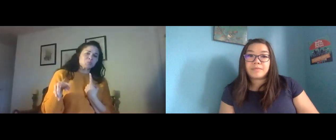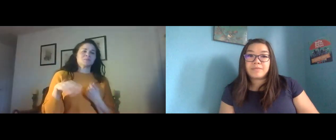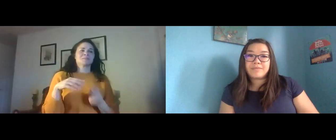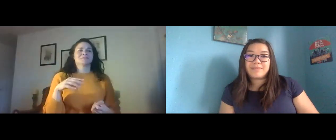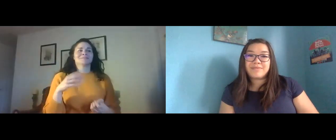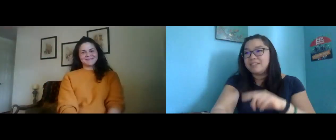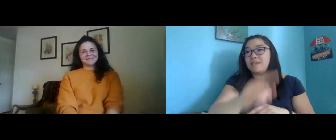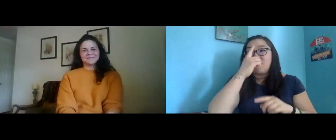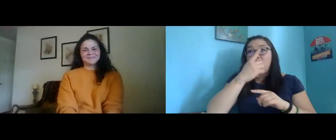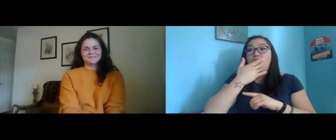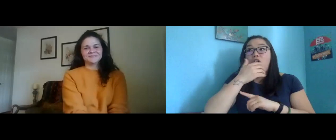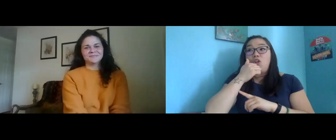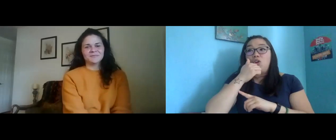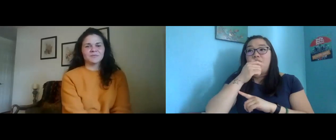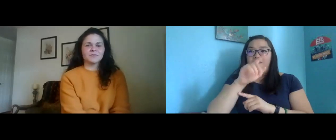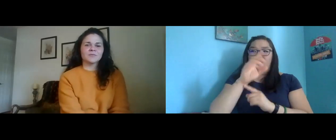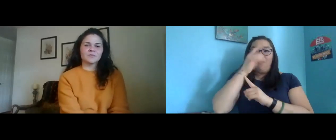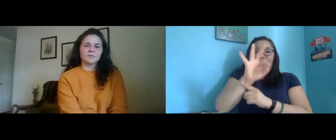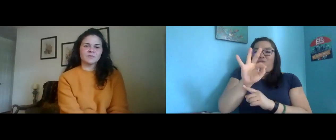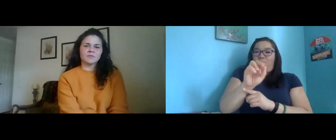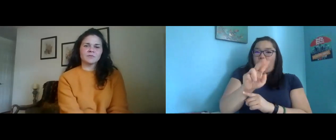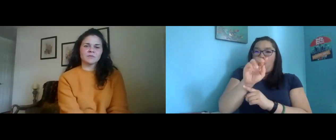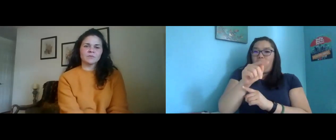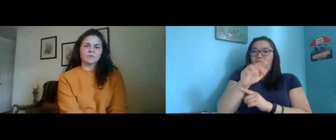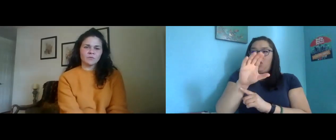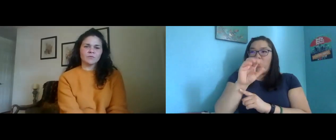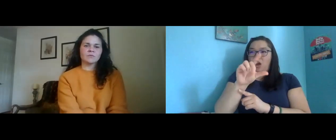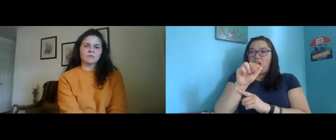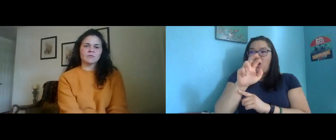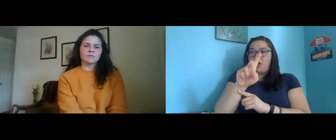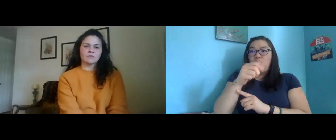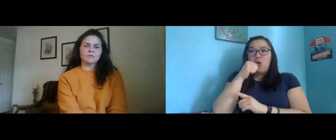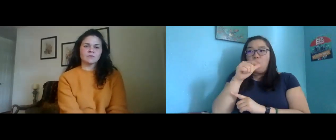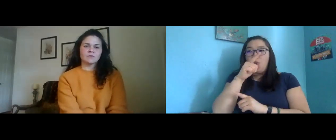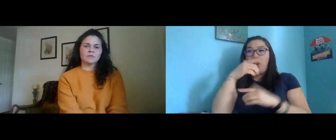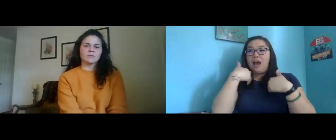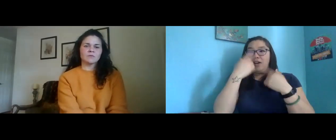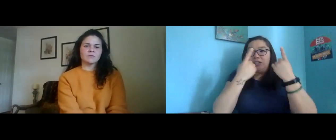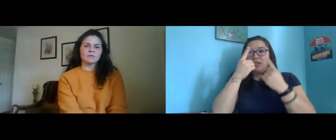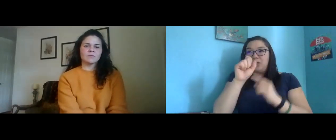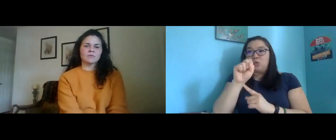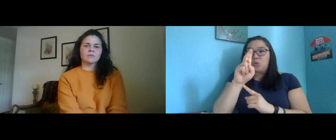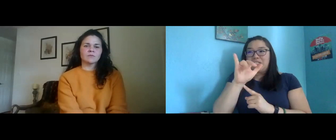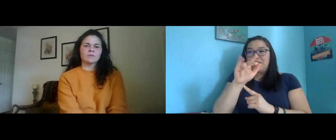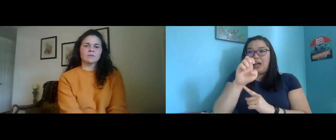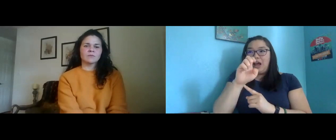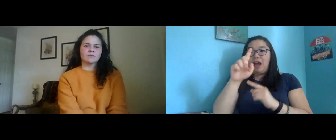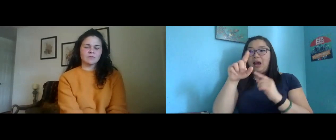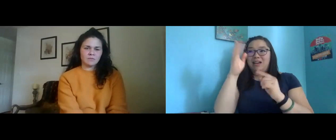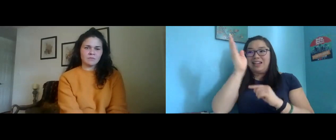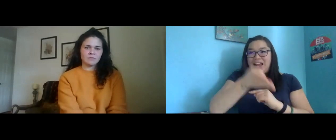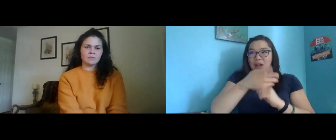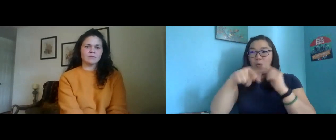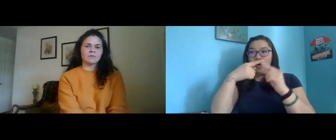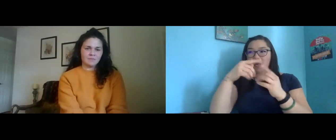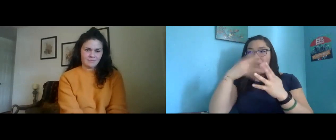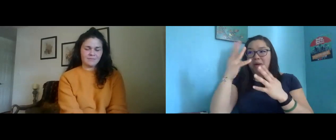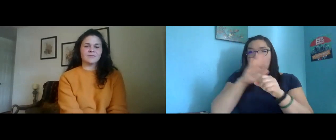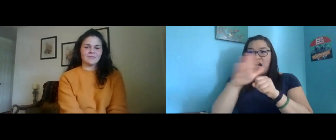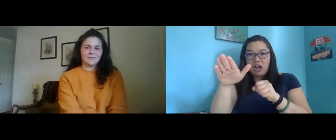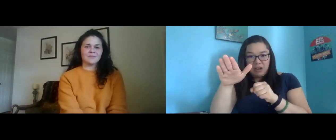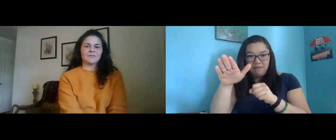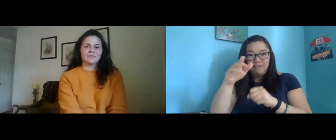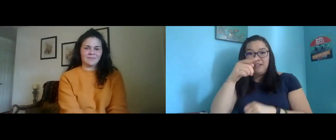P: “for colored Girls who have considered suicide/when the rainbow is enuf”